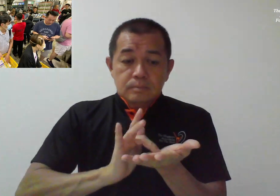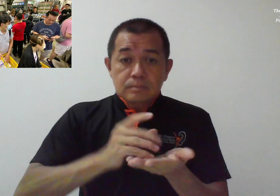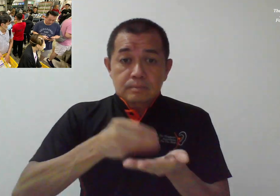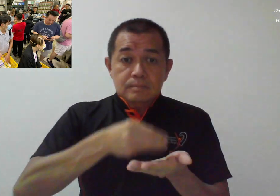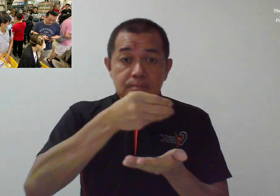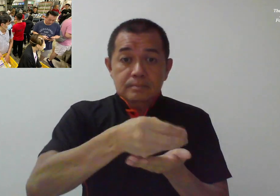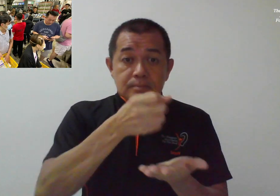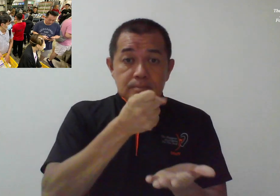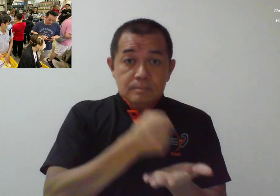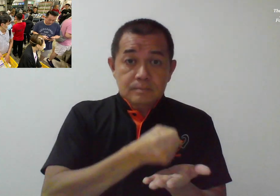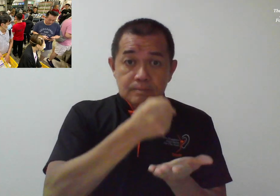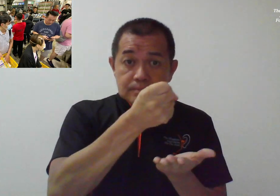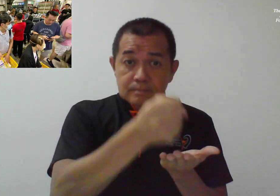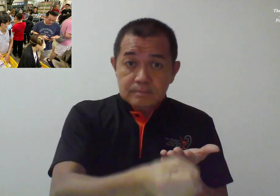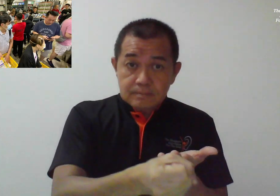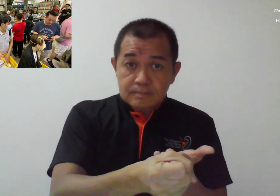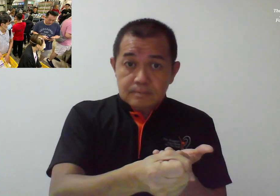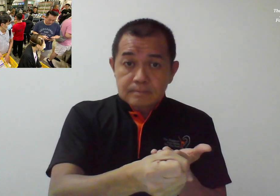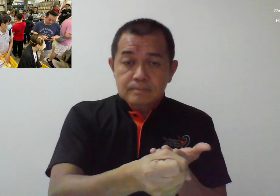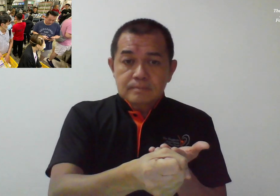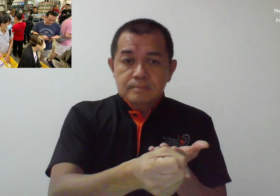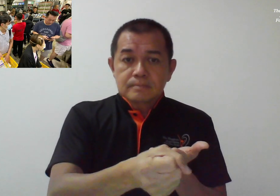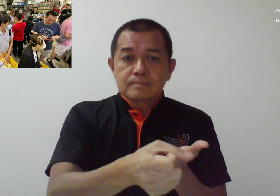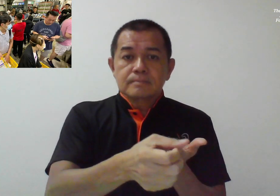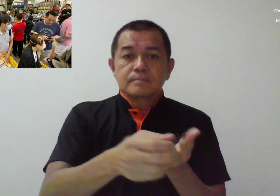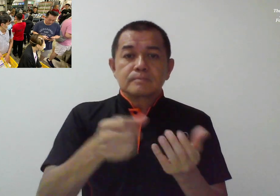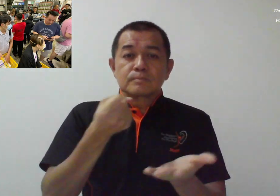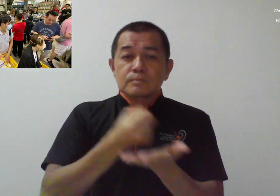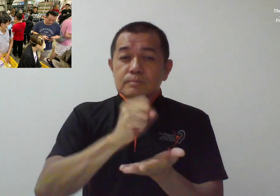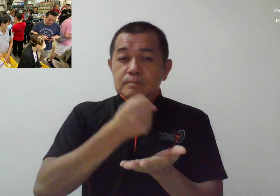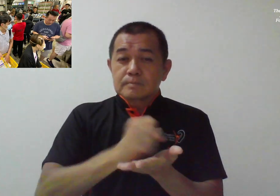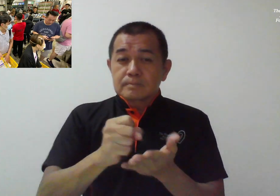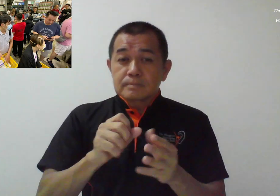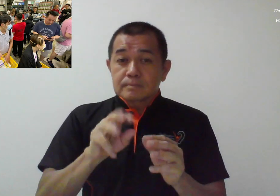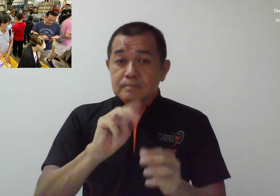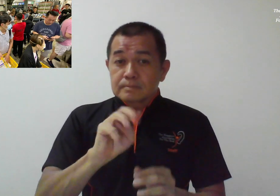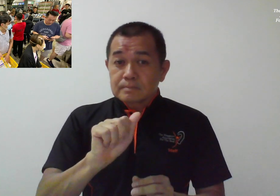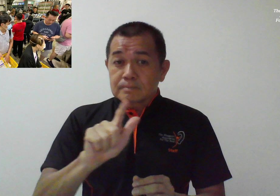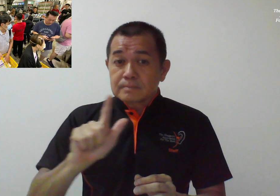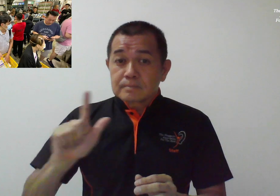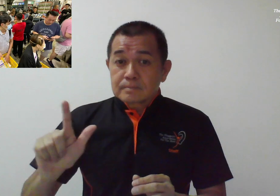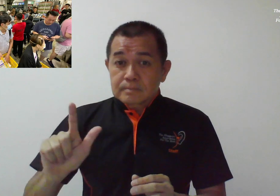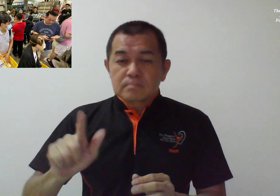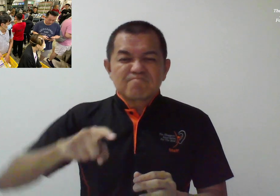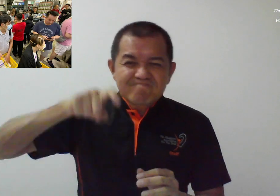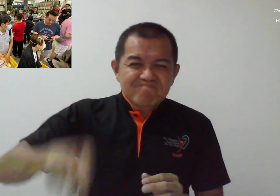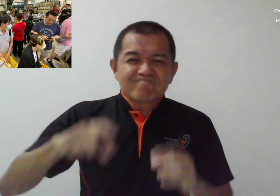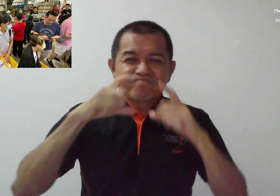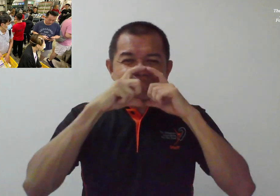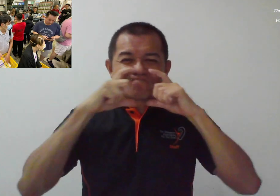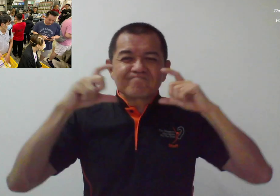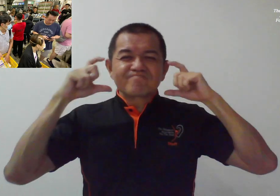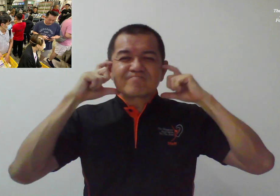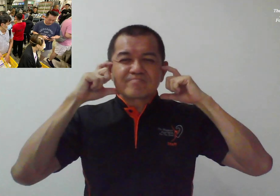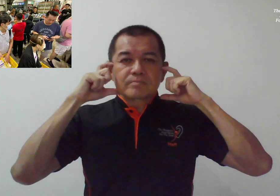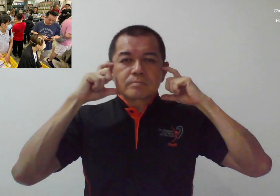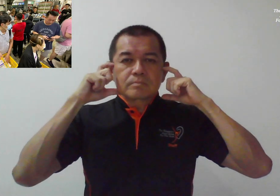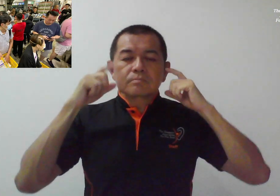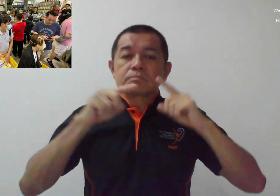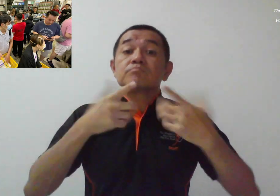pharmacies and shopping malls will be required to wear masks.